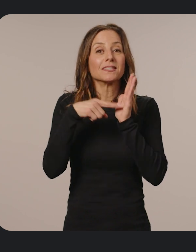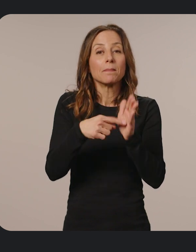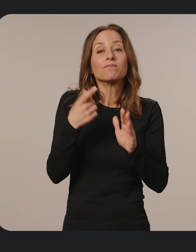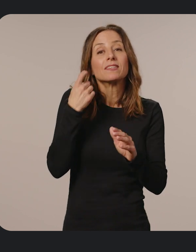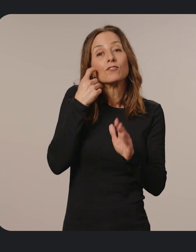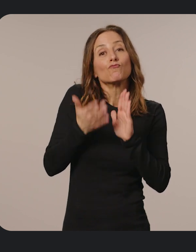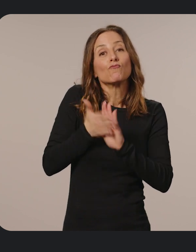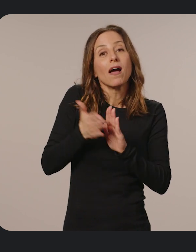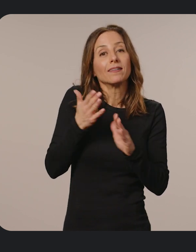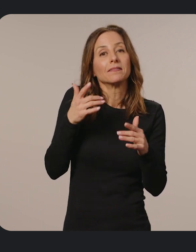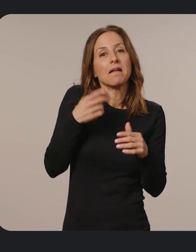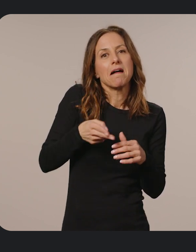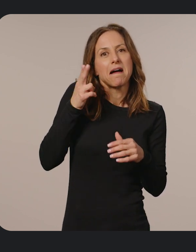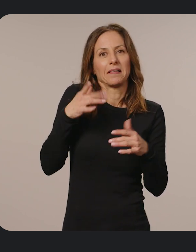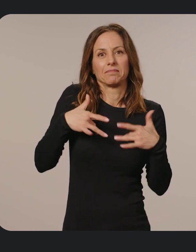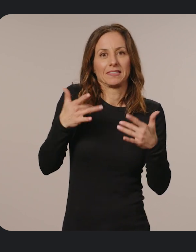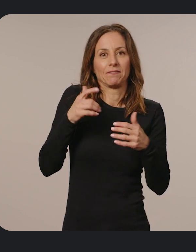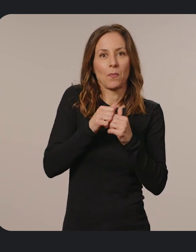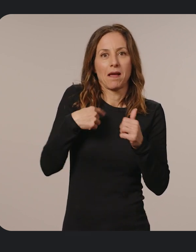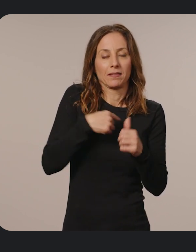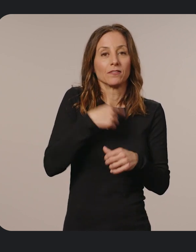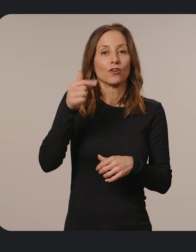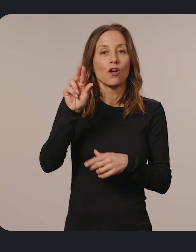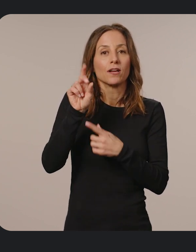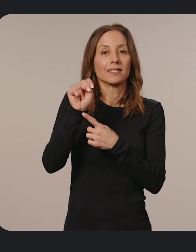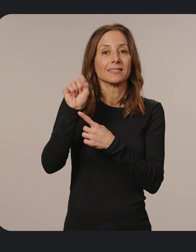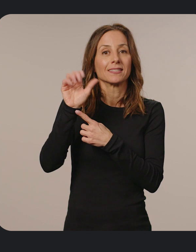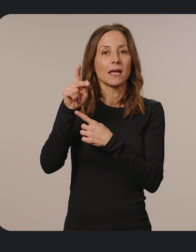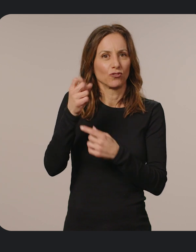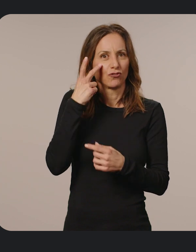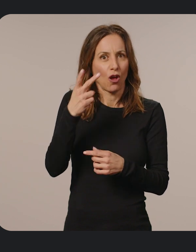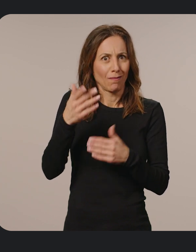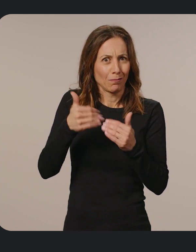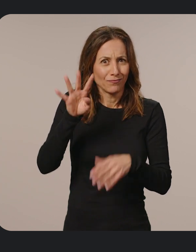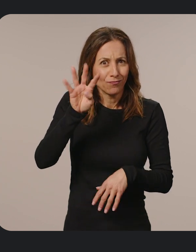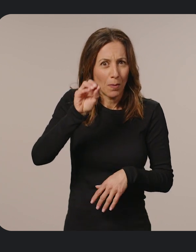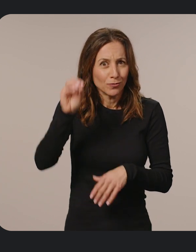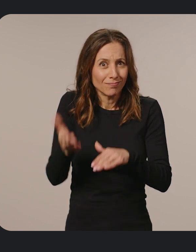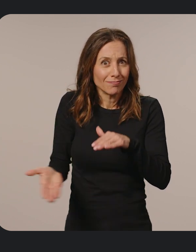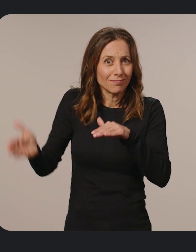For instance, while running a recent high-priority event with us, "Gardenscapes" saw an almost 40%